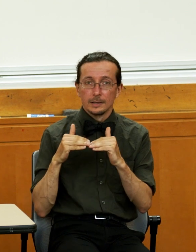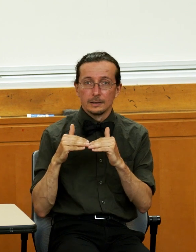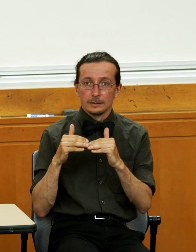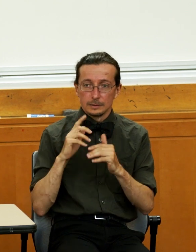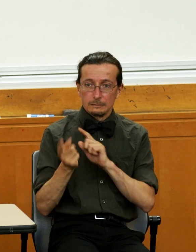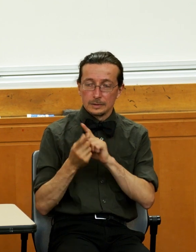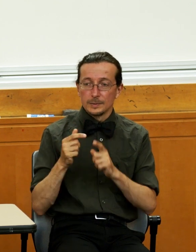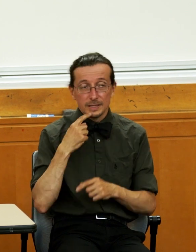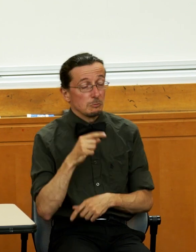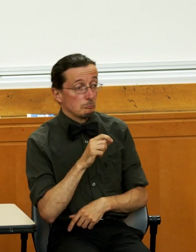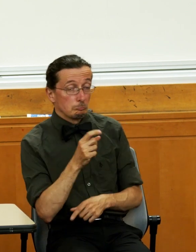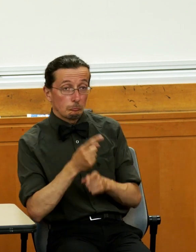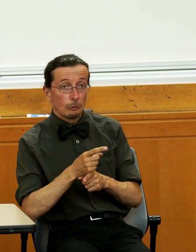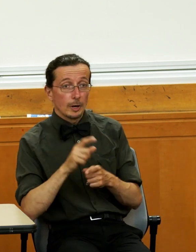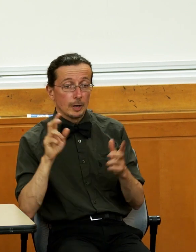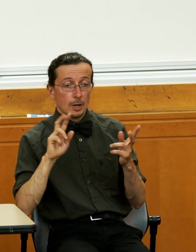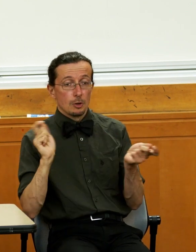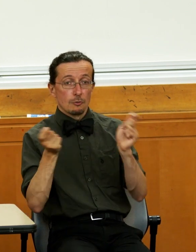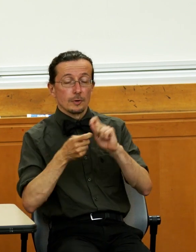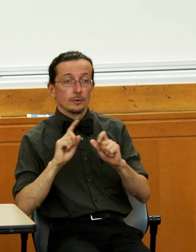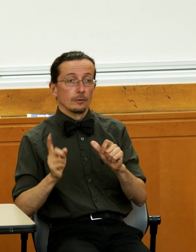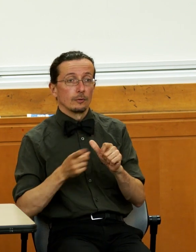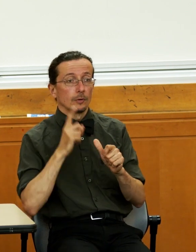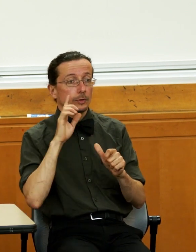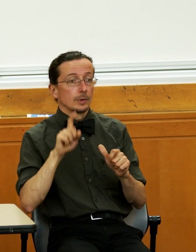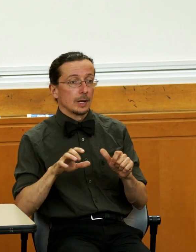the revolution would first have to deal with, quote, “all the black tokens in high places.”